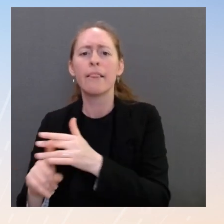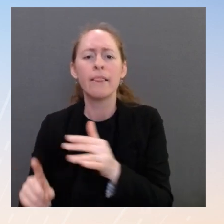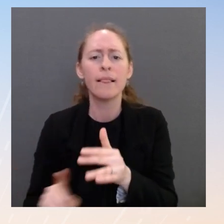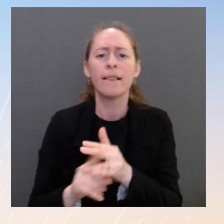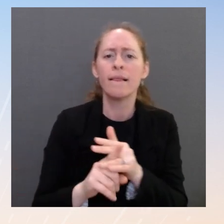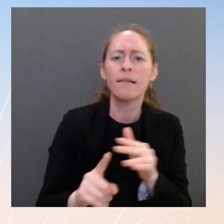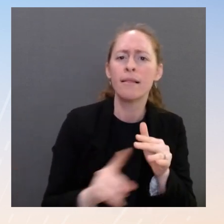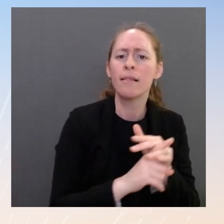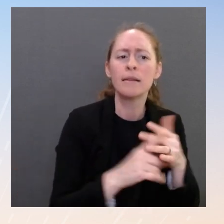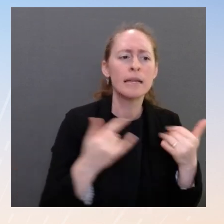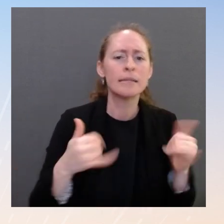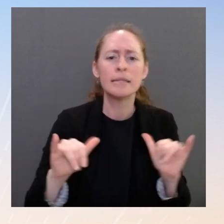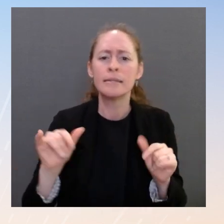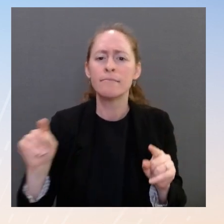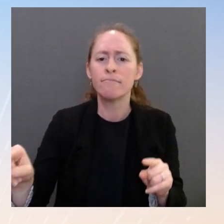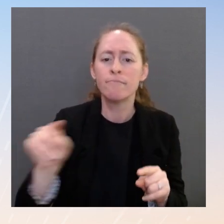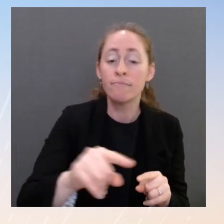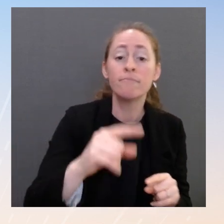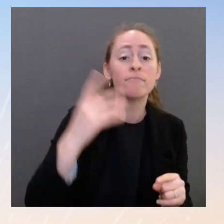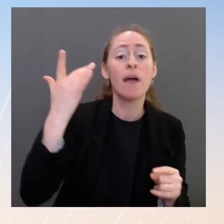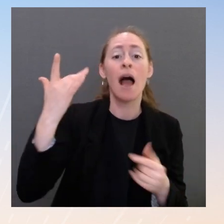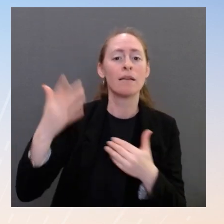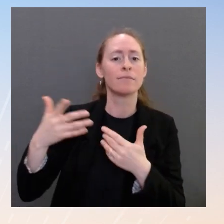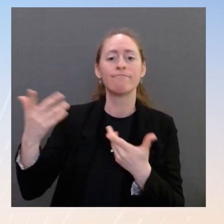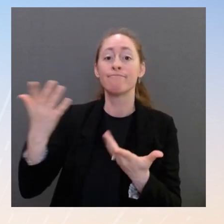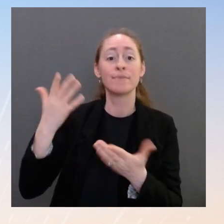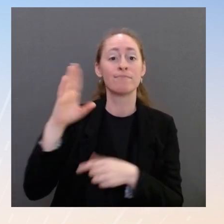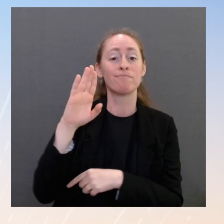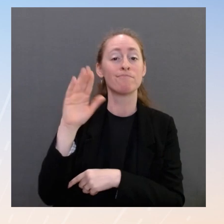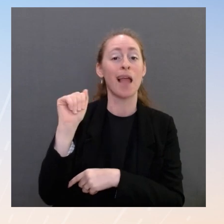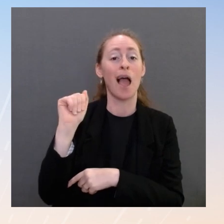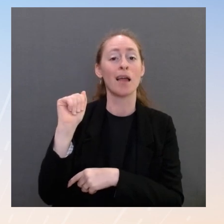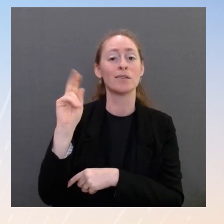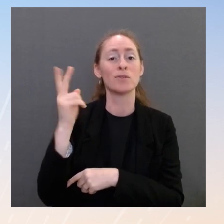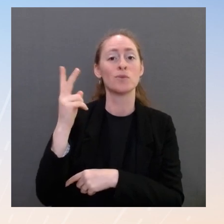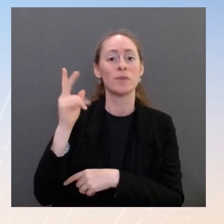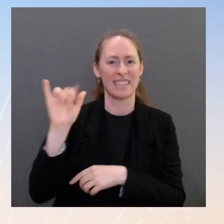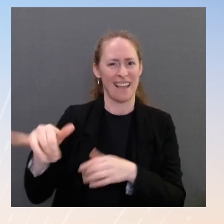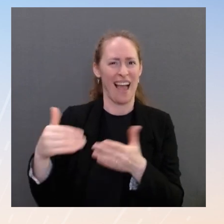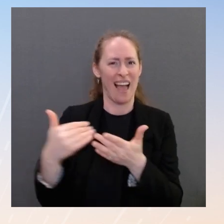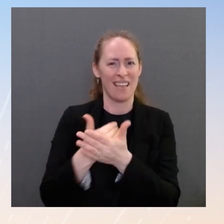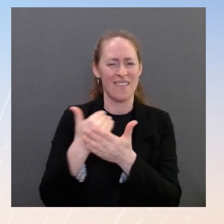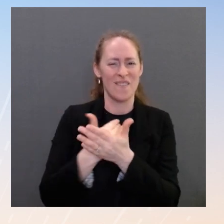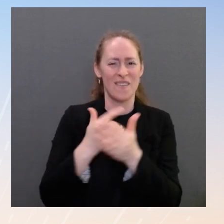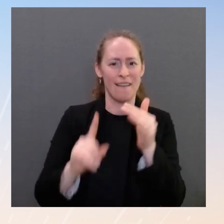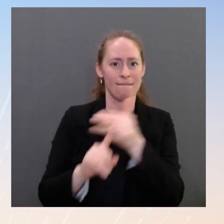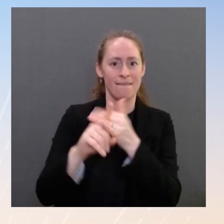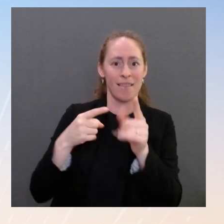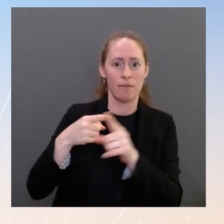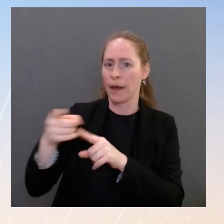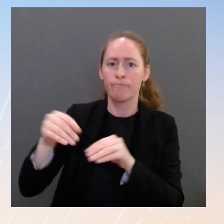We know the risk of potential sur- -- surges, even as a potential new variant or subvariant remains. So, different phase,